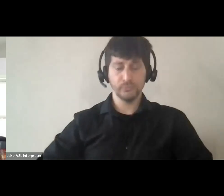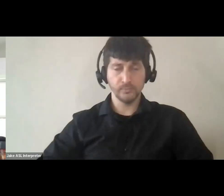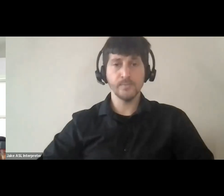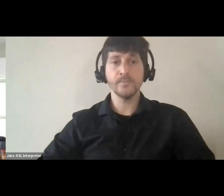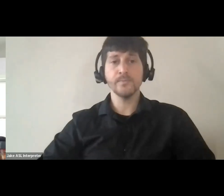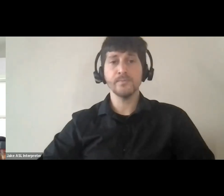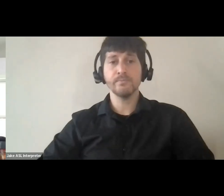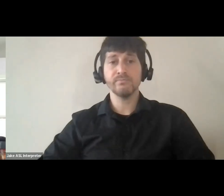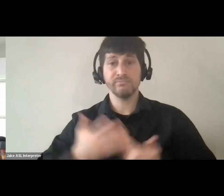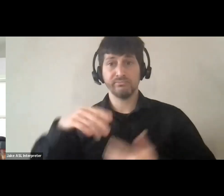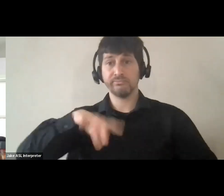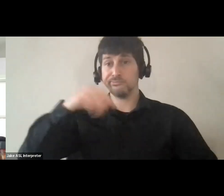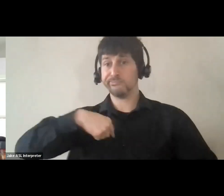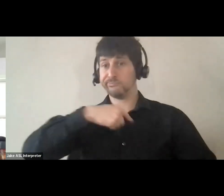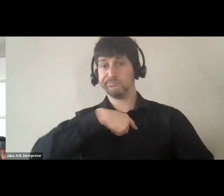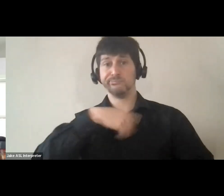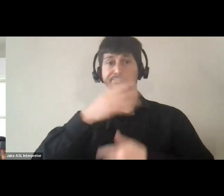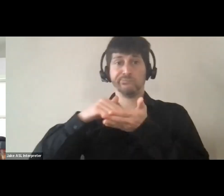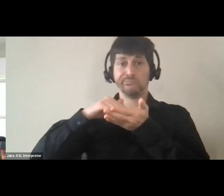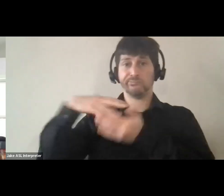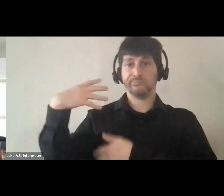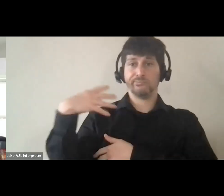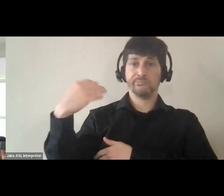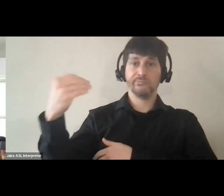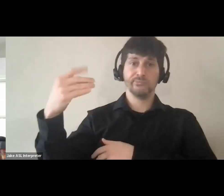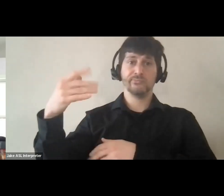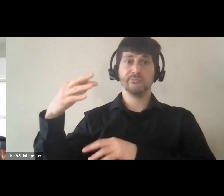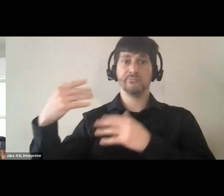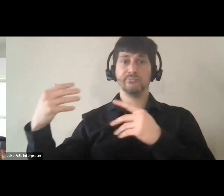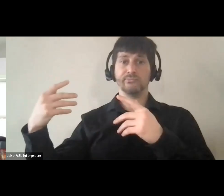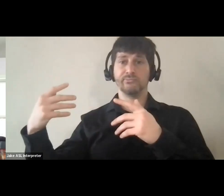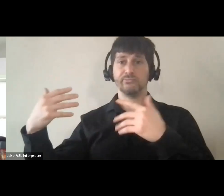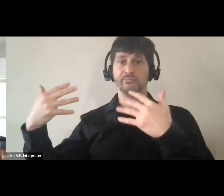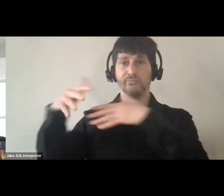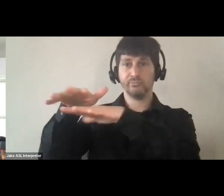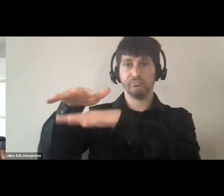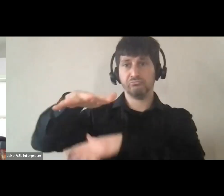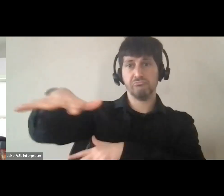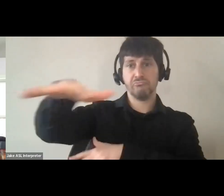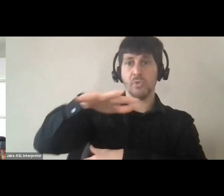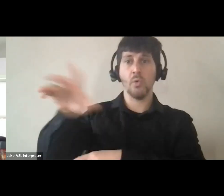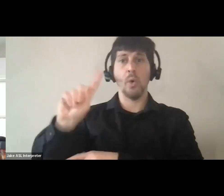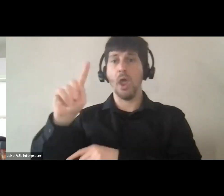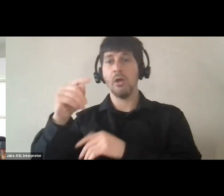You will find us also in schools where our kids go to school. You can find us on the margins of all the intersections where you forgot to look.